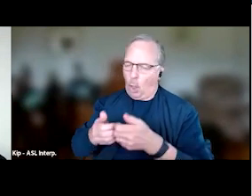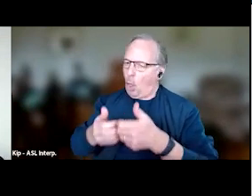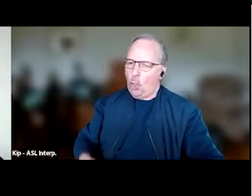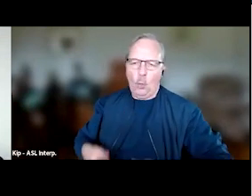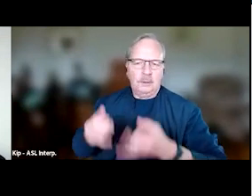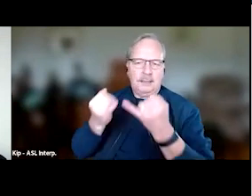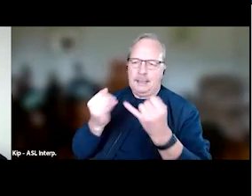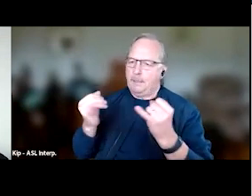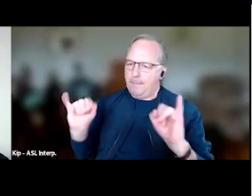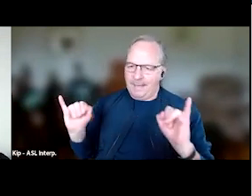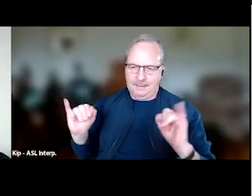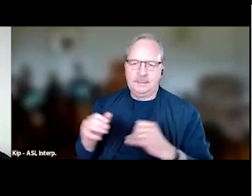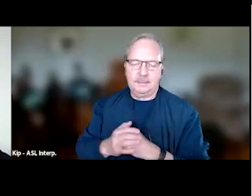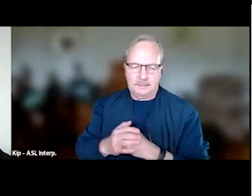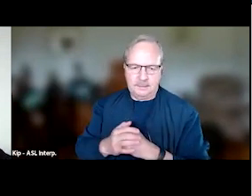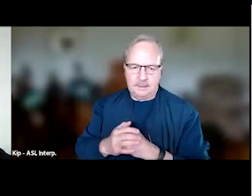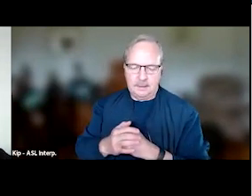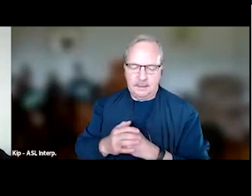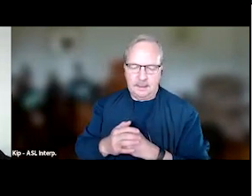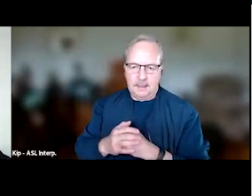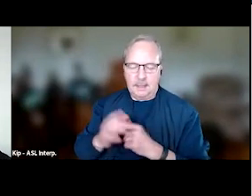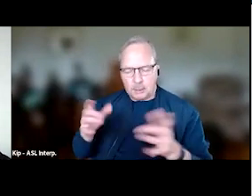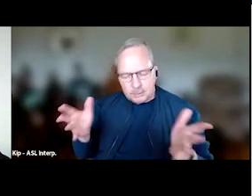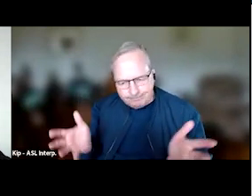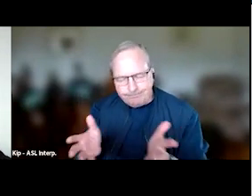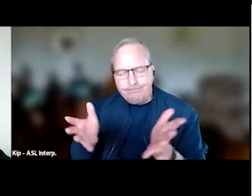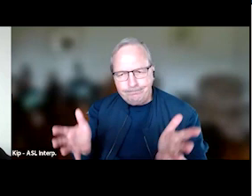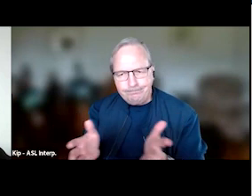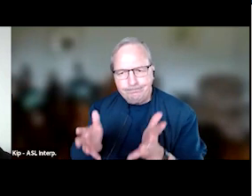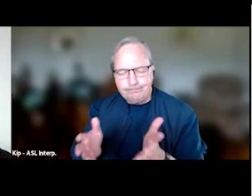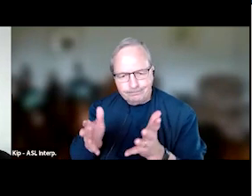It's important to foster and nurture that, their self-determination,